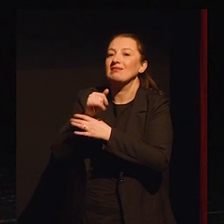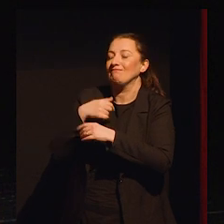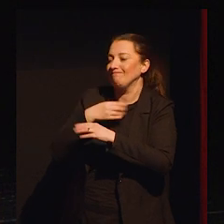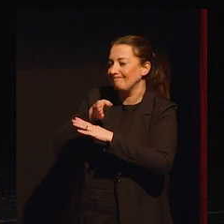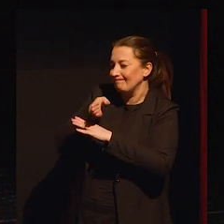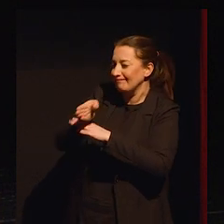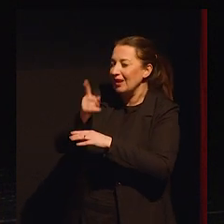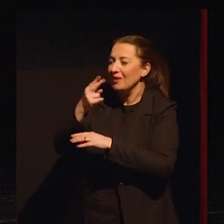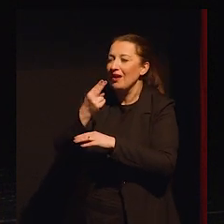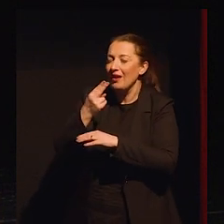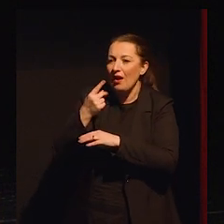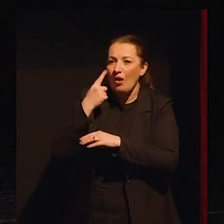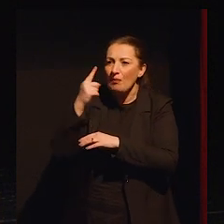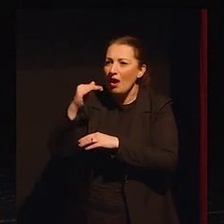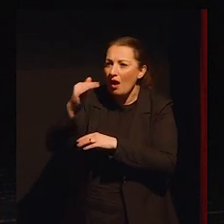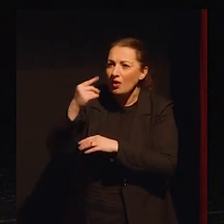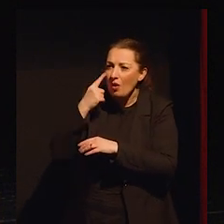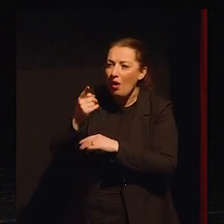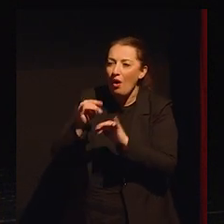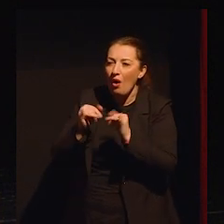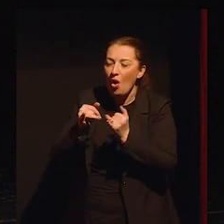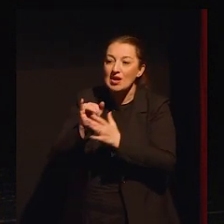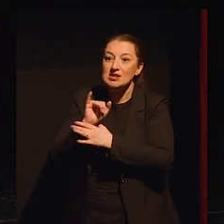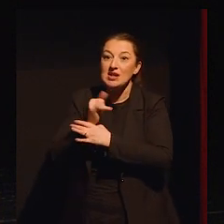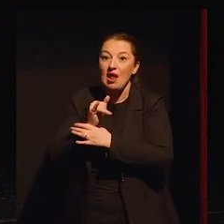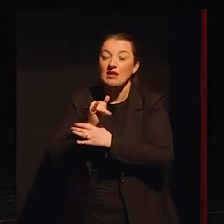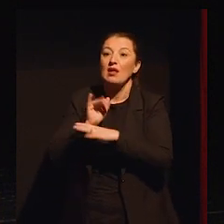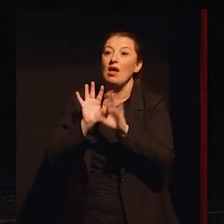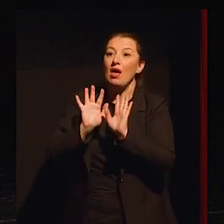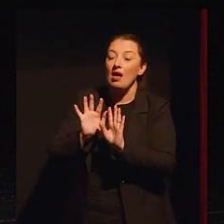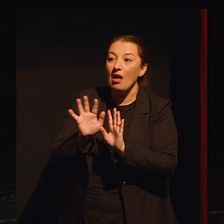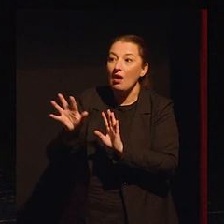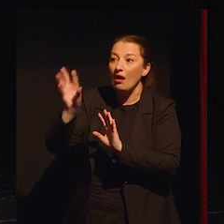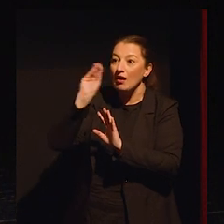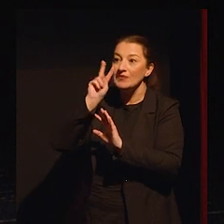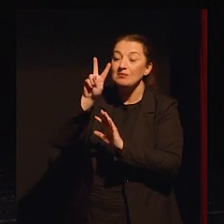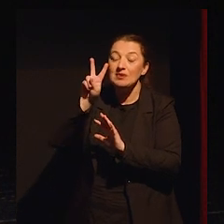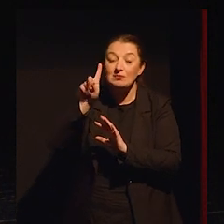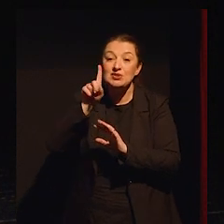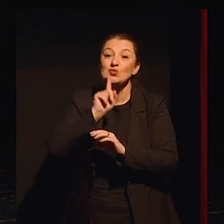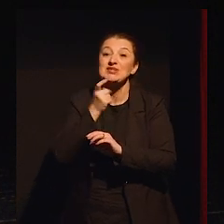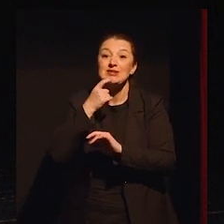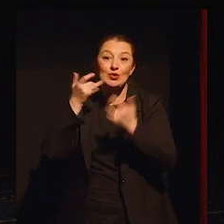was dedicated to gaming. And it said: “gaming is art”. Gaming is art. When I looked at it as a cultural product of the 21st century,